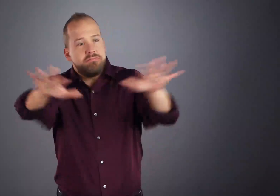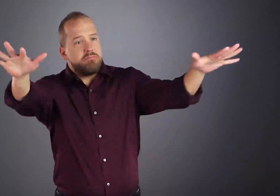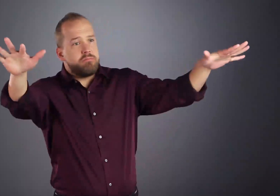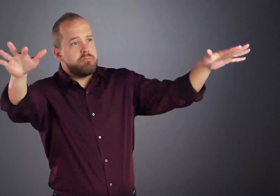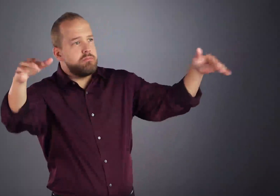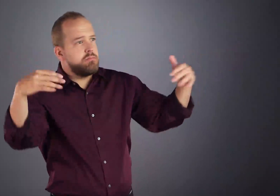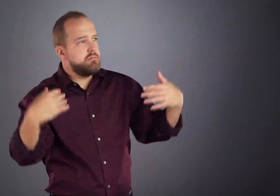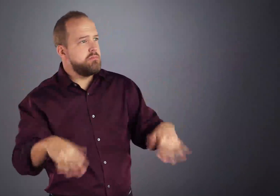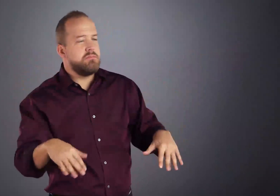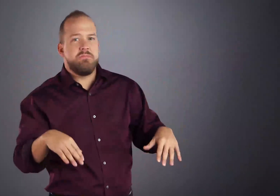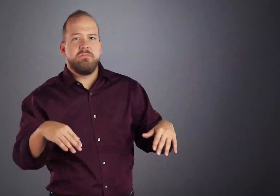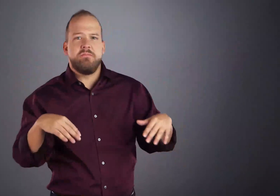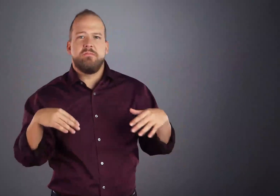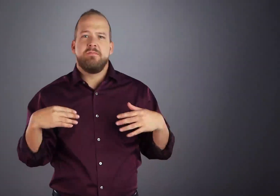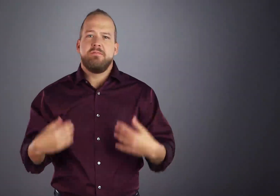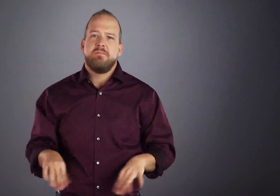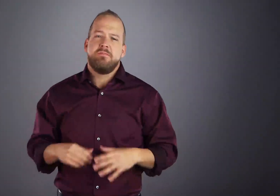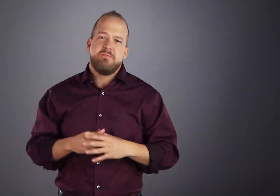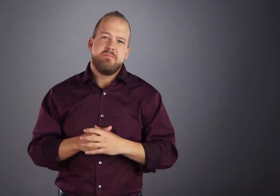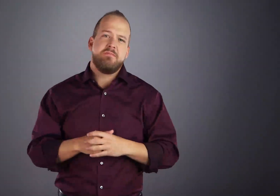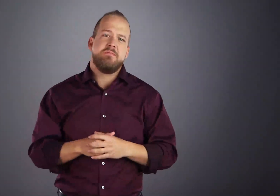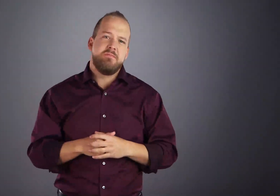and good will to men.